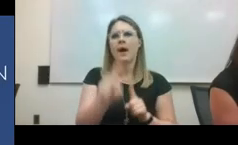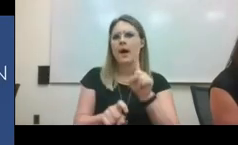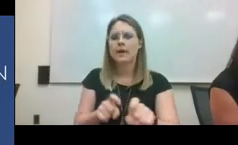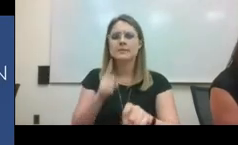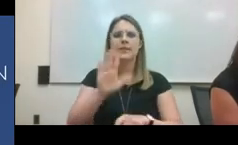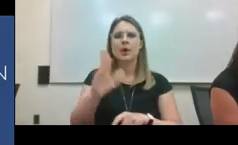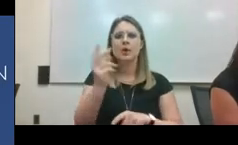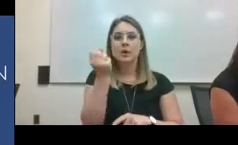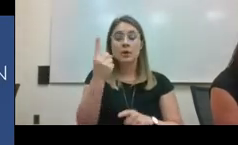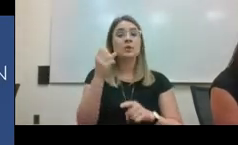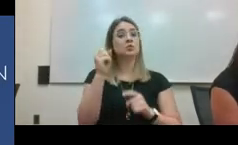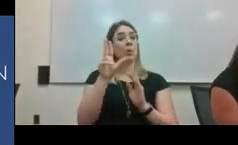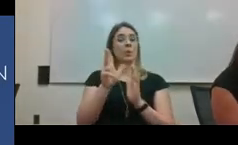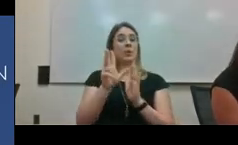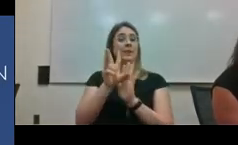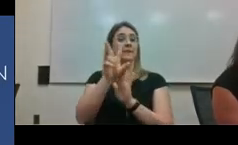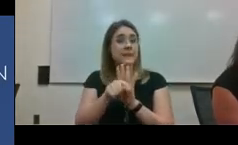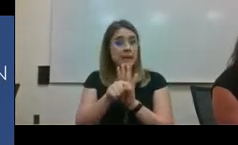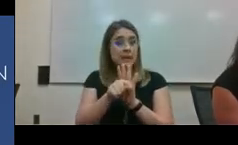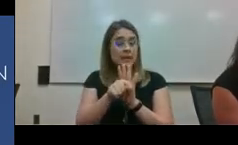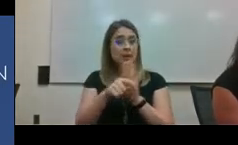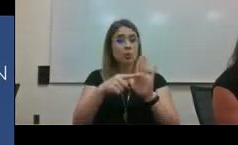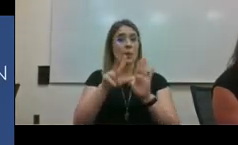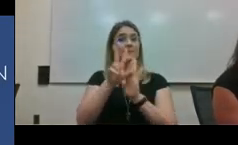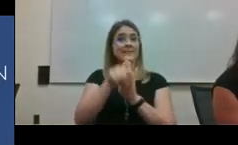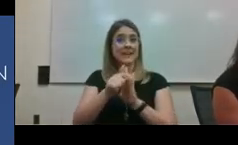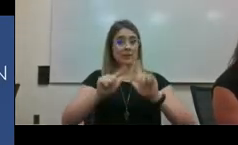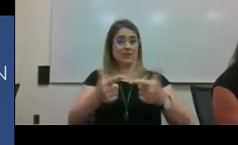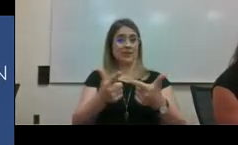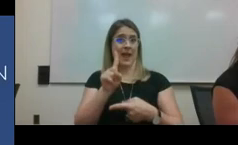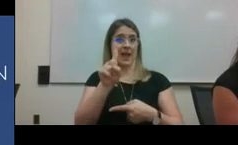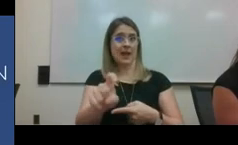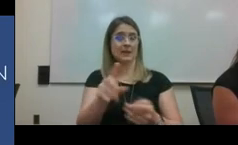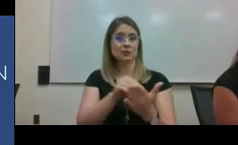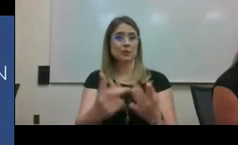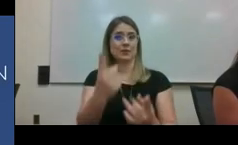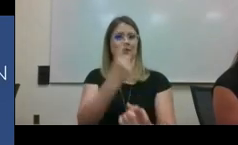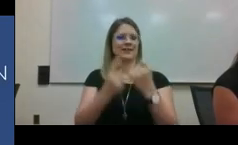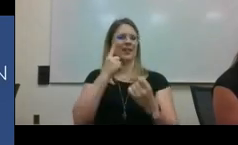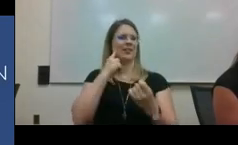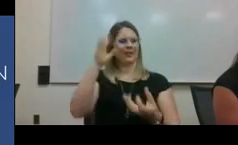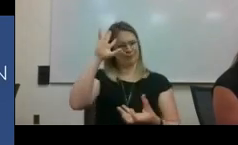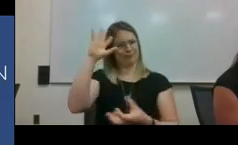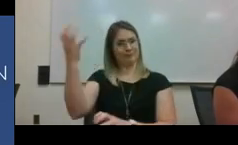the question was also I think, maybe a little confusing. When we did it live, the assessors just changed the story too much every time.